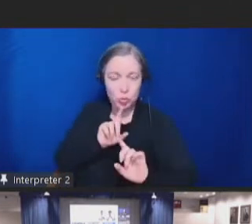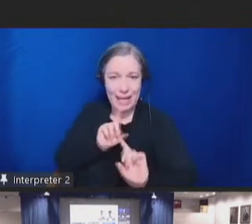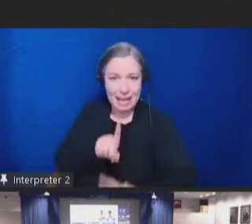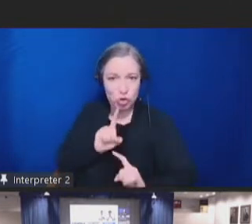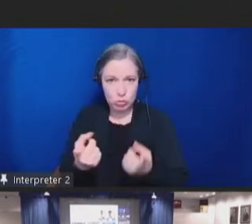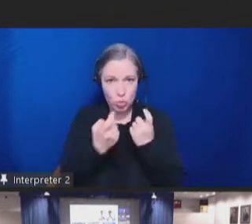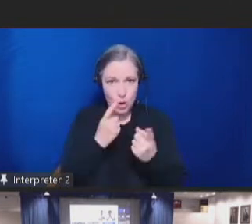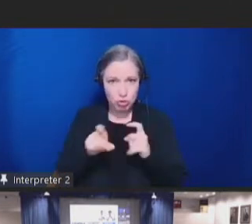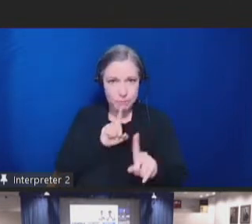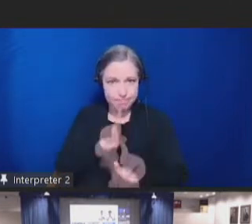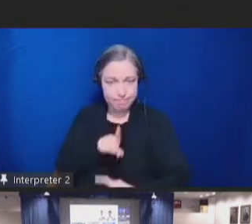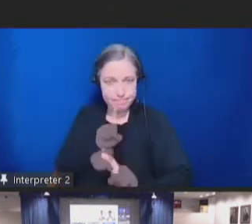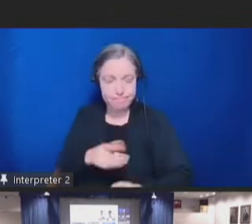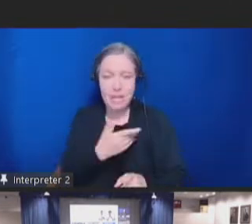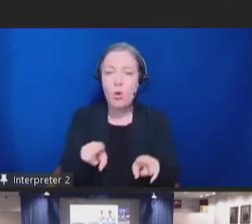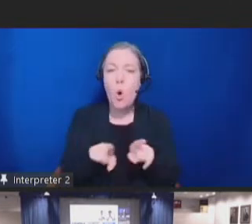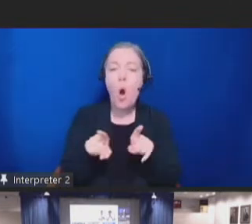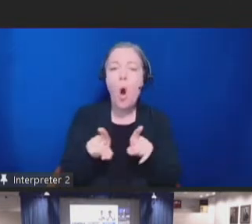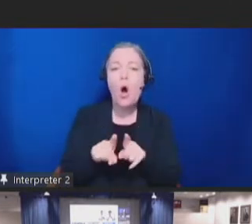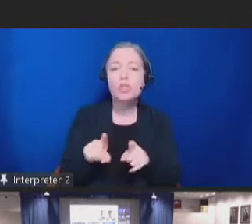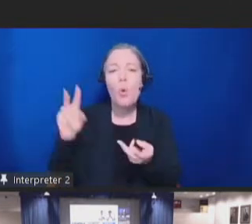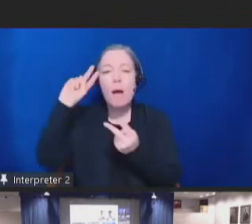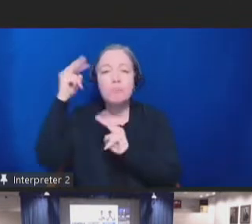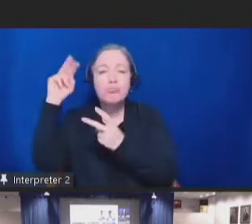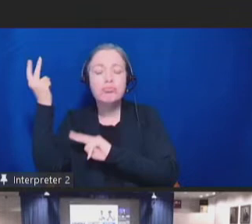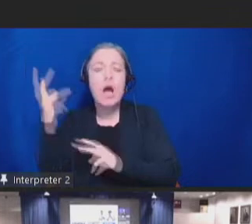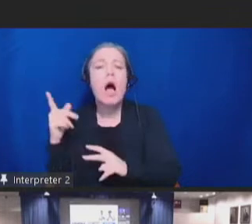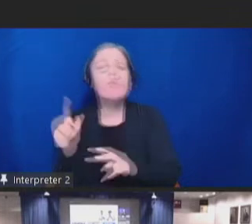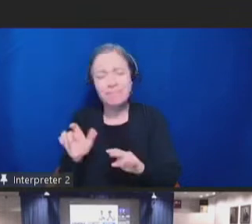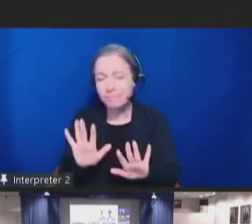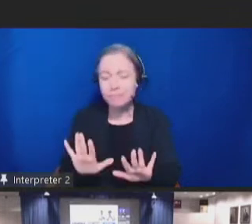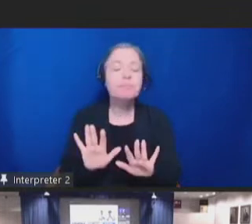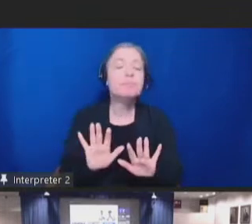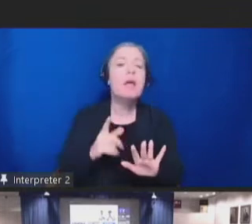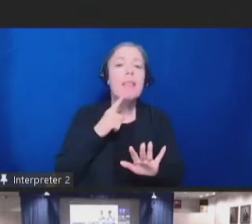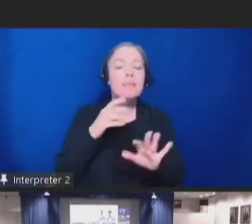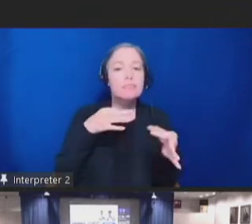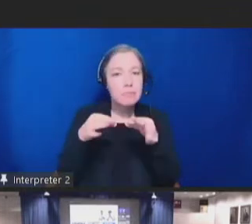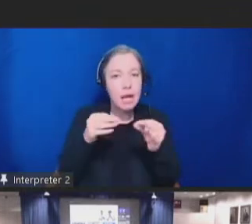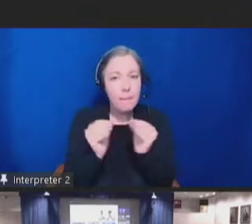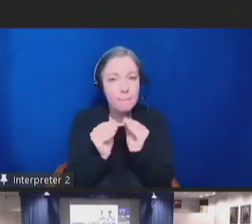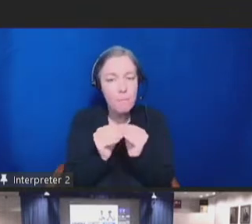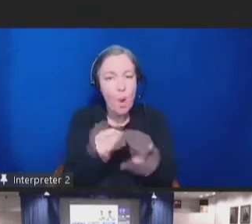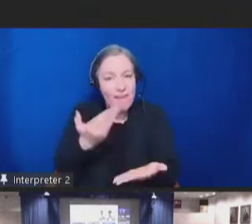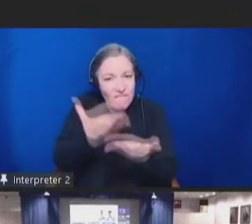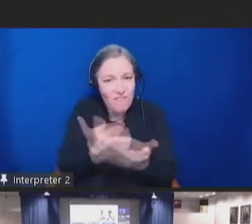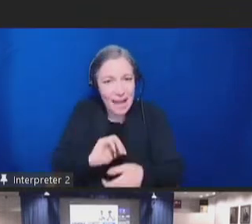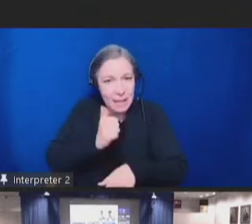misconceptions through factual, research-based messaging. This was an -- a wildly successful